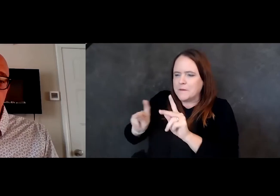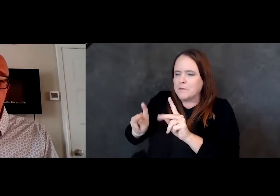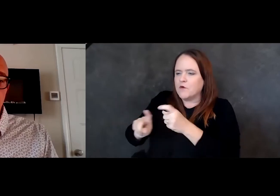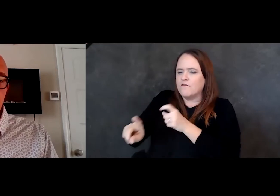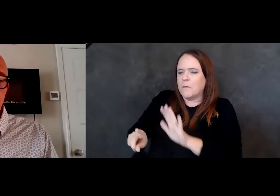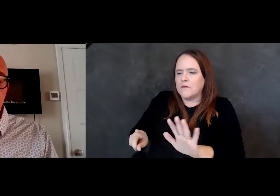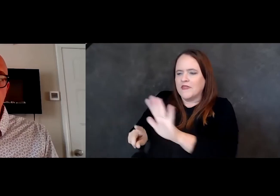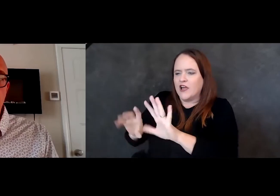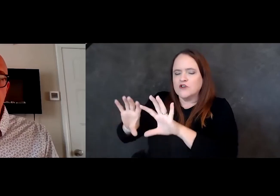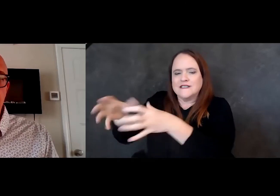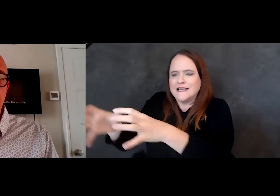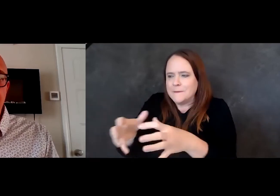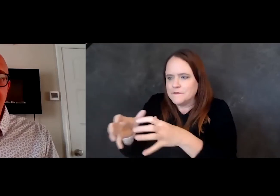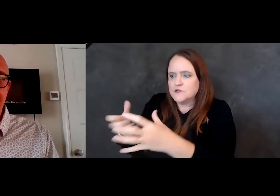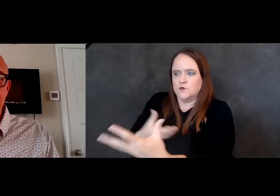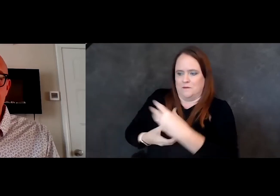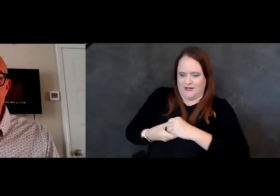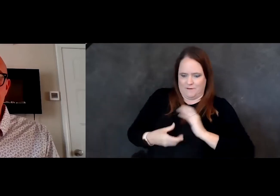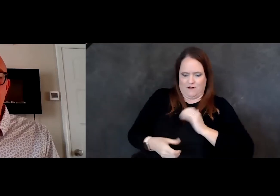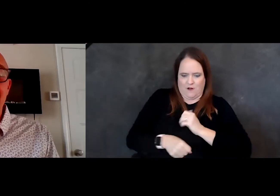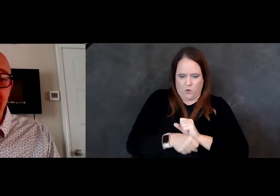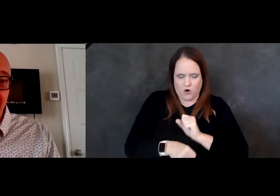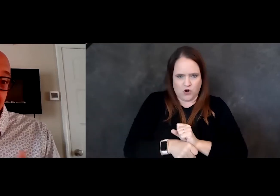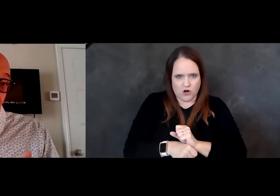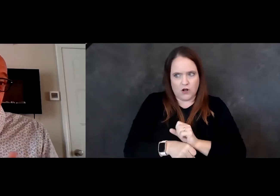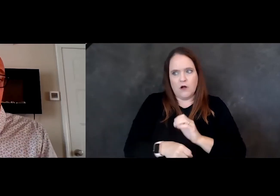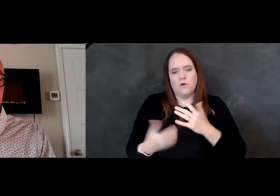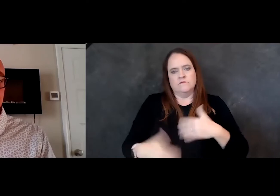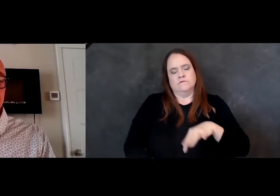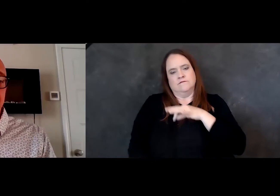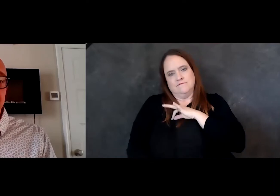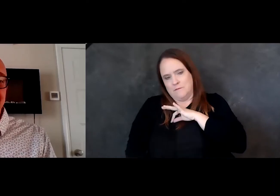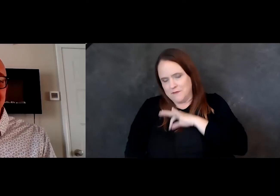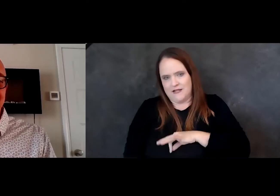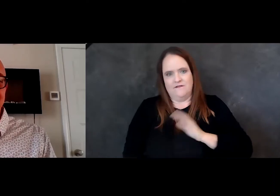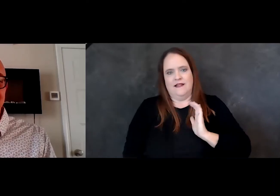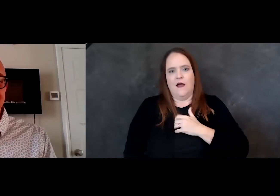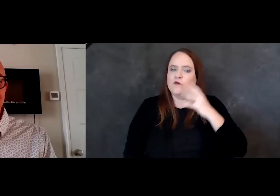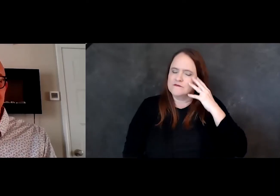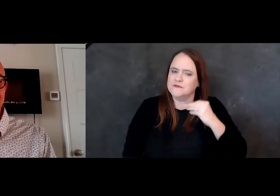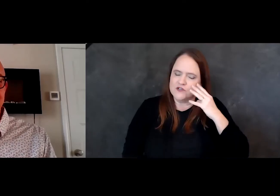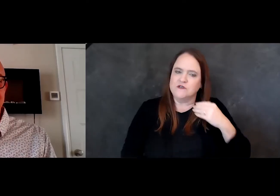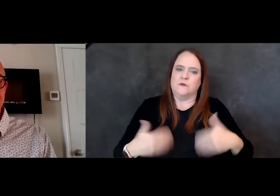and further, I think added to the benefit of our experience.